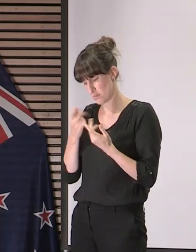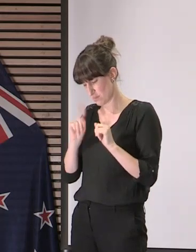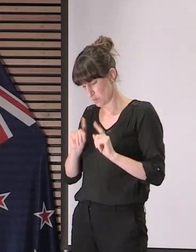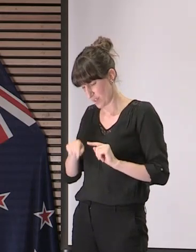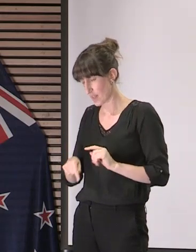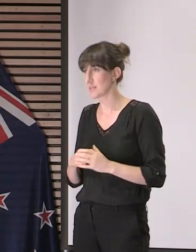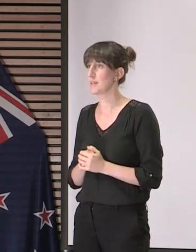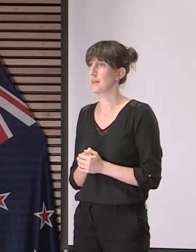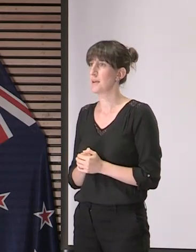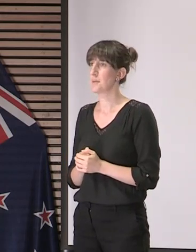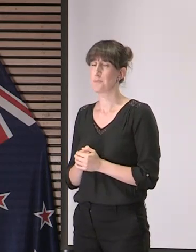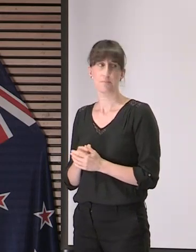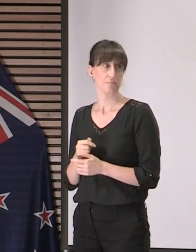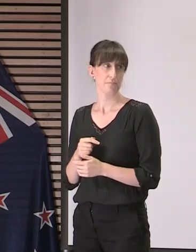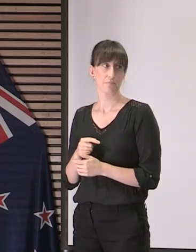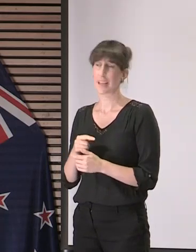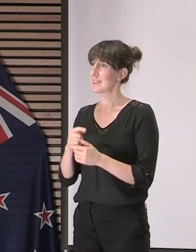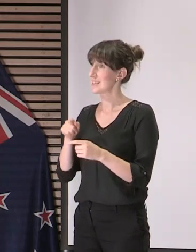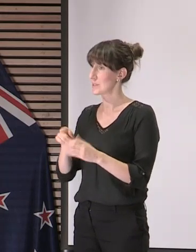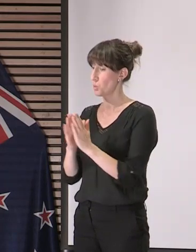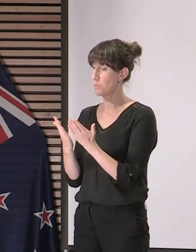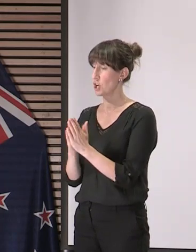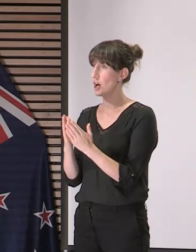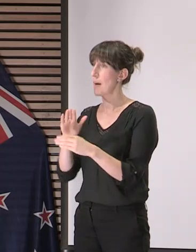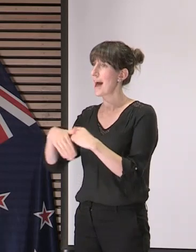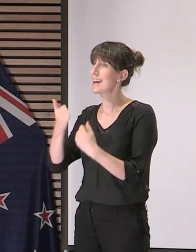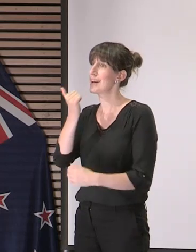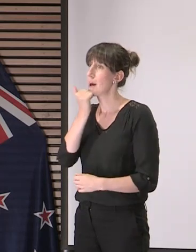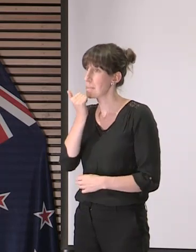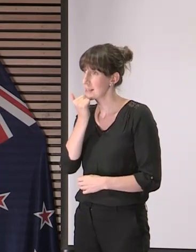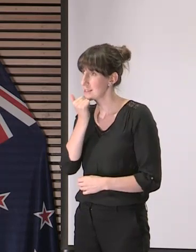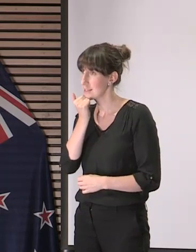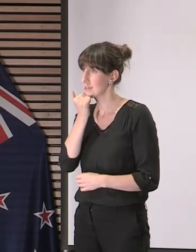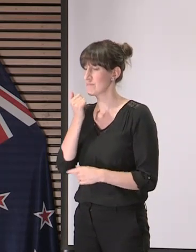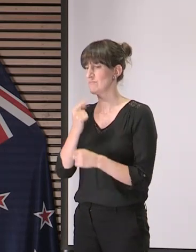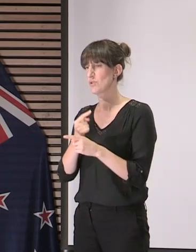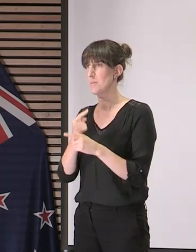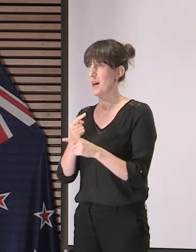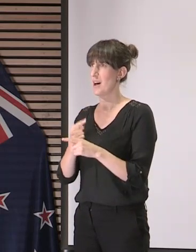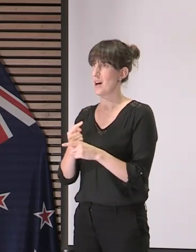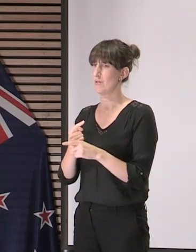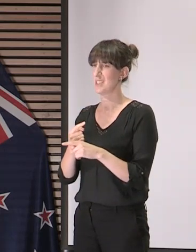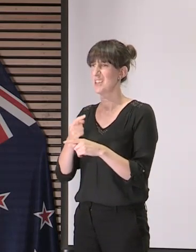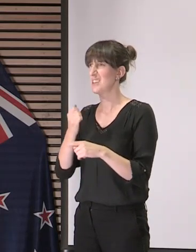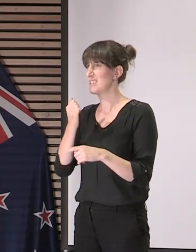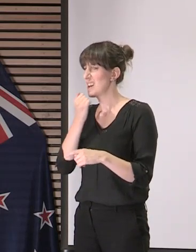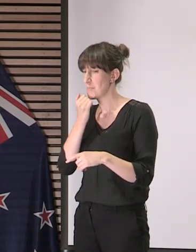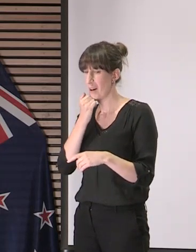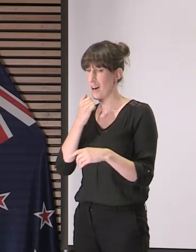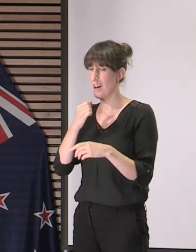but again, materials for parents on - to help them